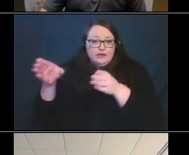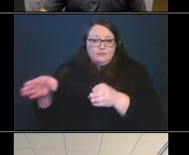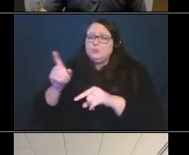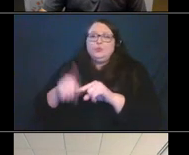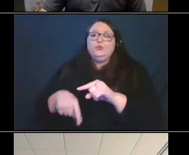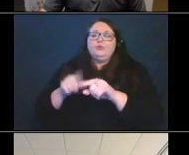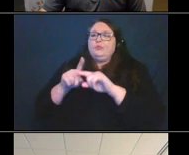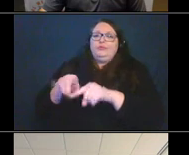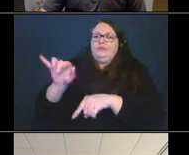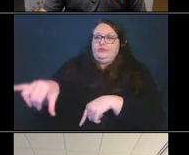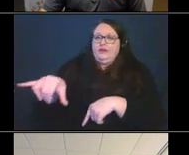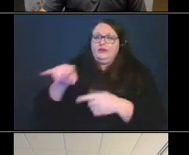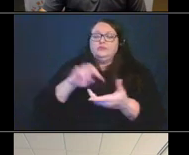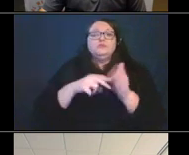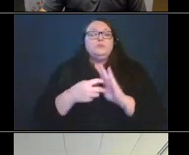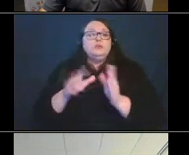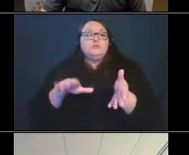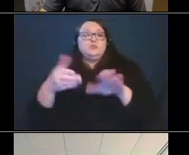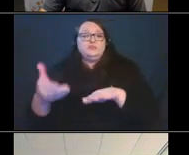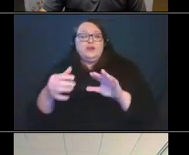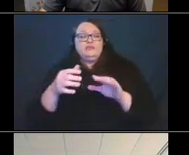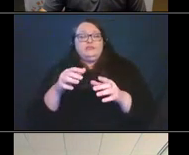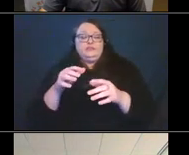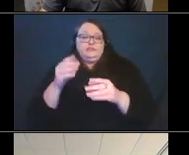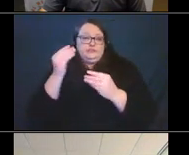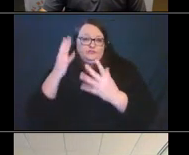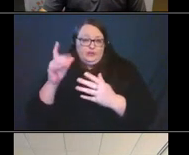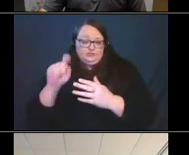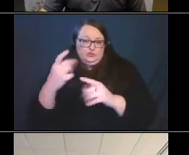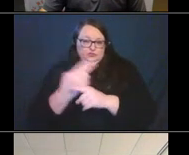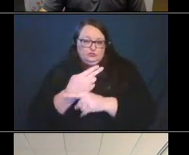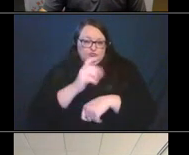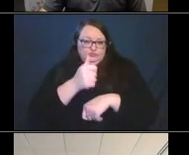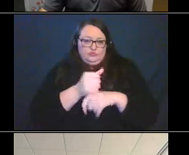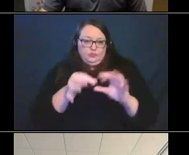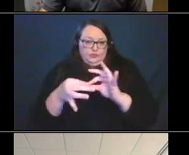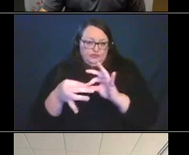data to set up these relationships. But then as Mike mentioned, like what we've been doing is